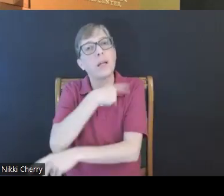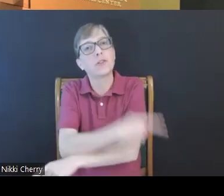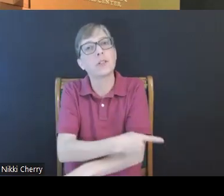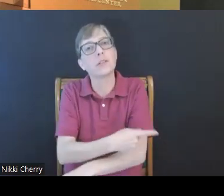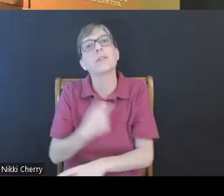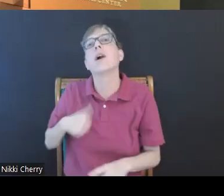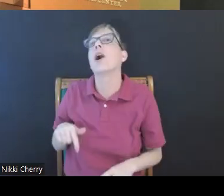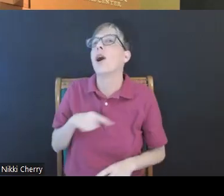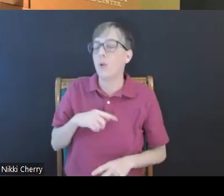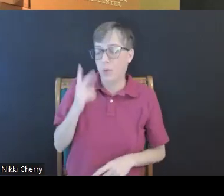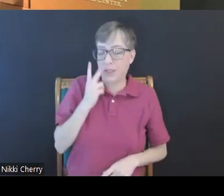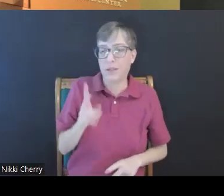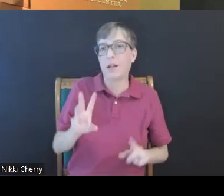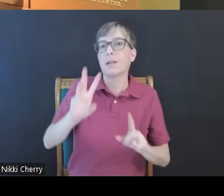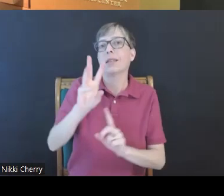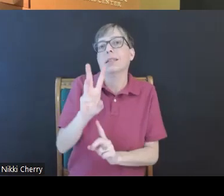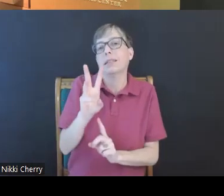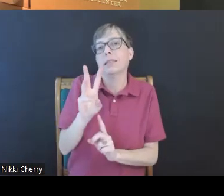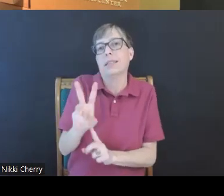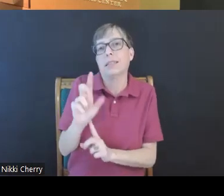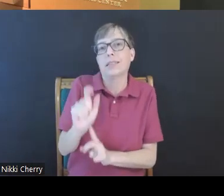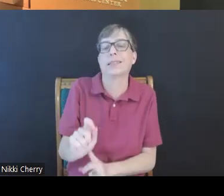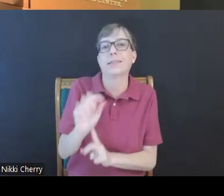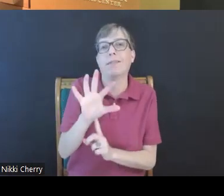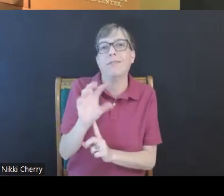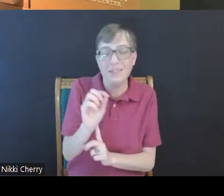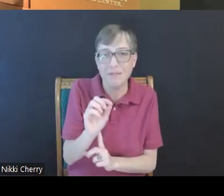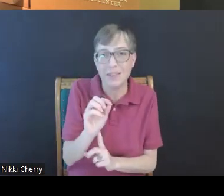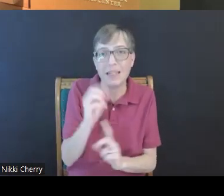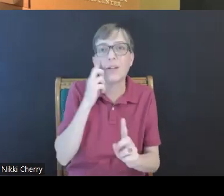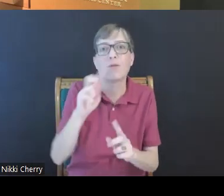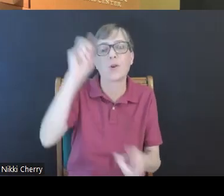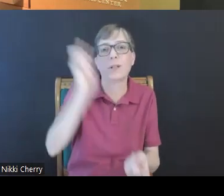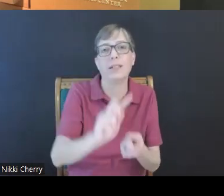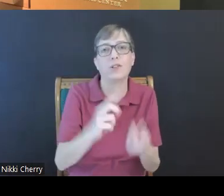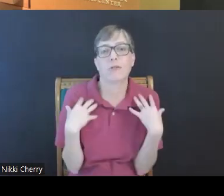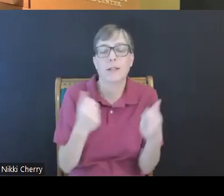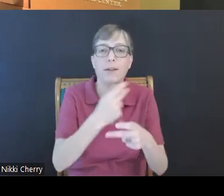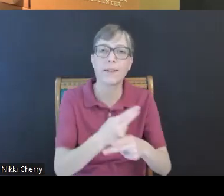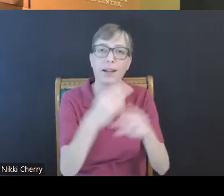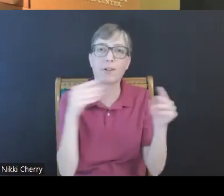in in reduction in Total Healthcare spending over the next four years so for the people who were in